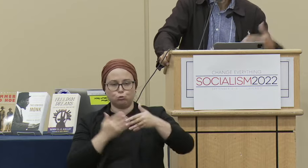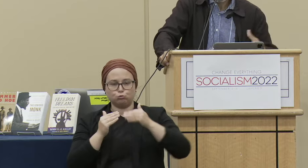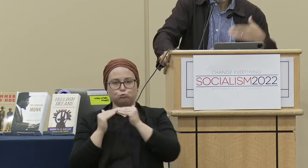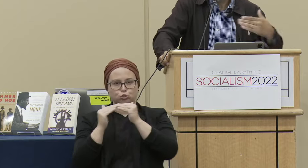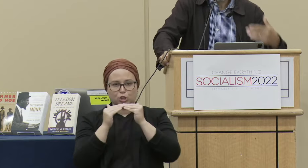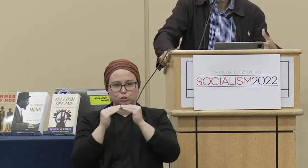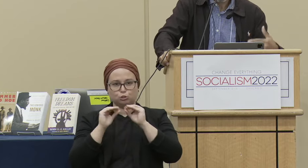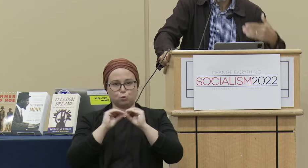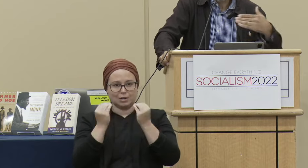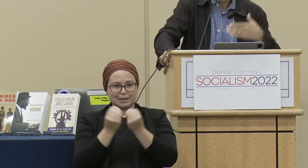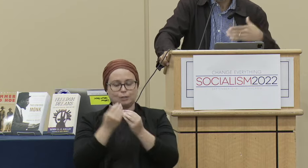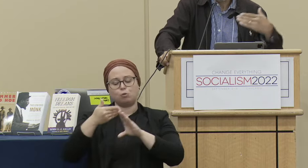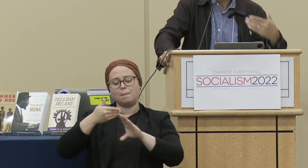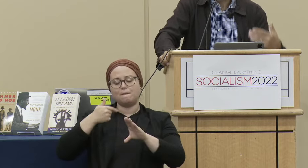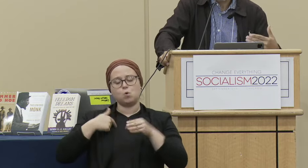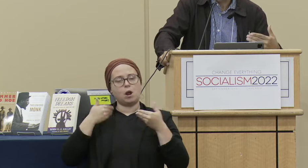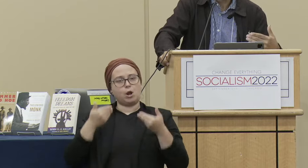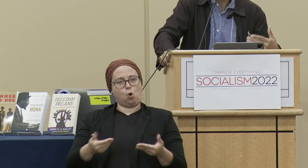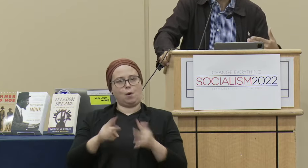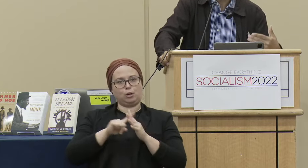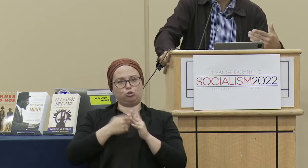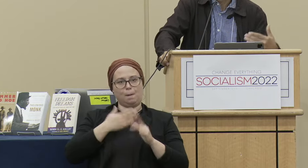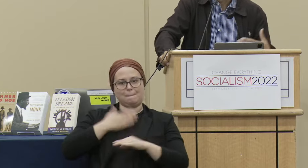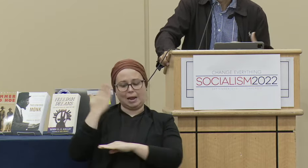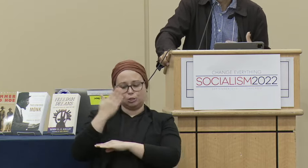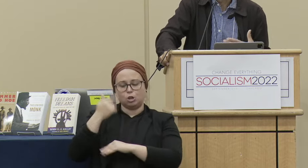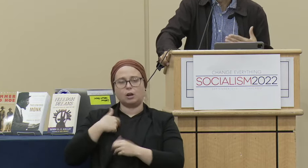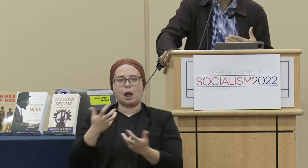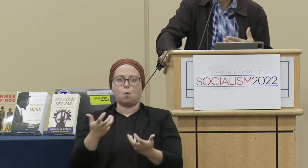Jackson-based social justice organizations .